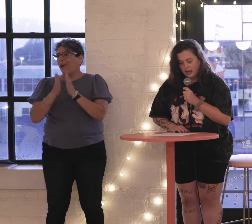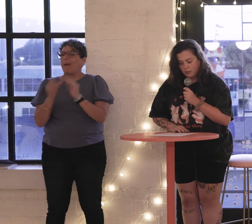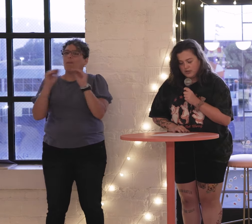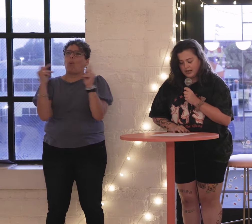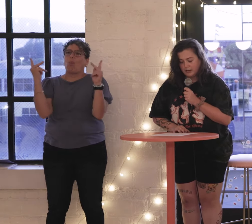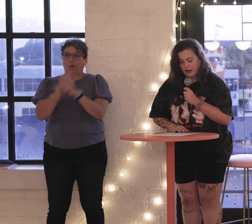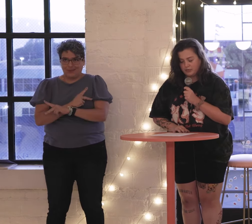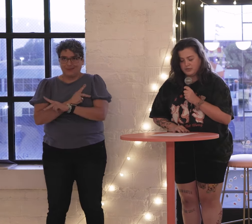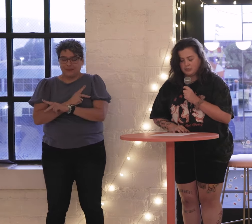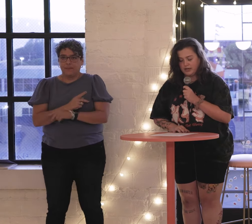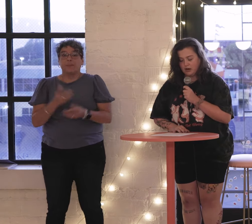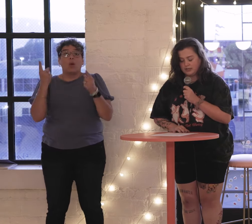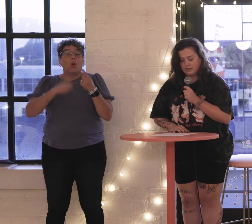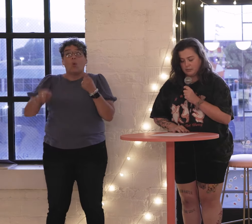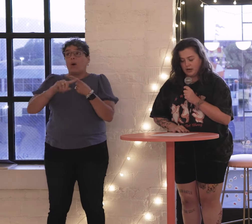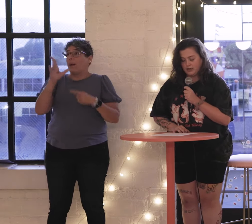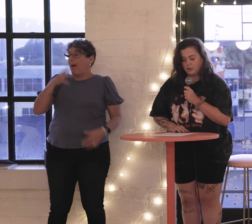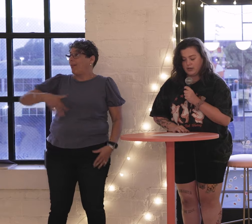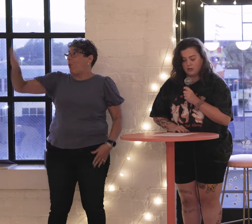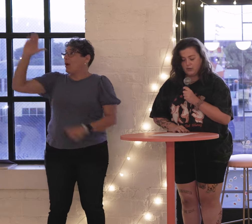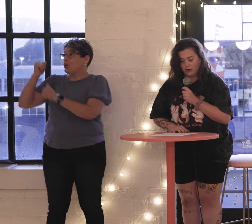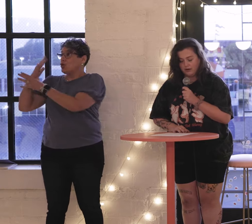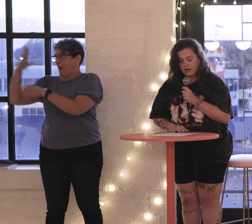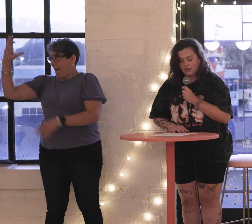And when she came back from Germany on September 8, 2021,